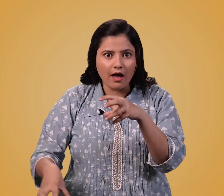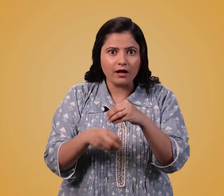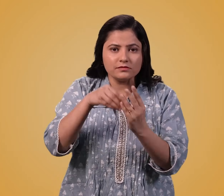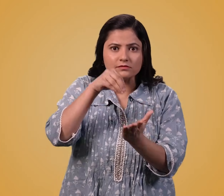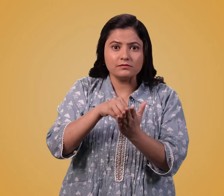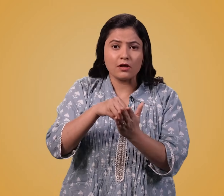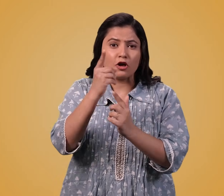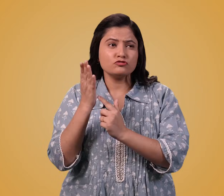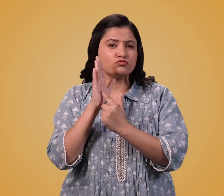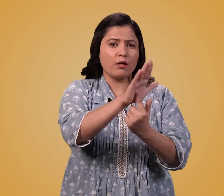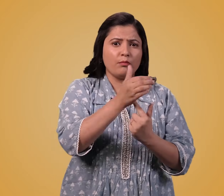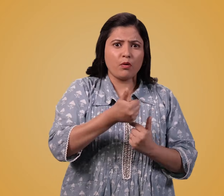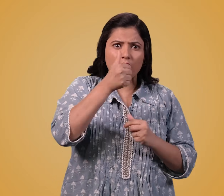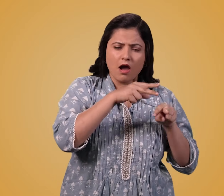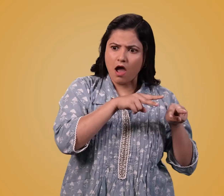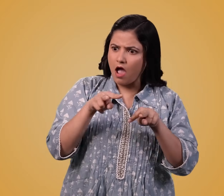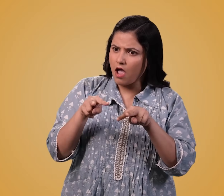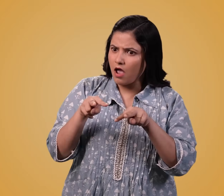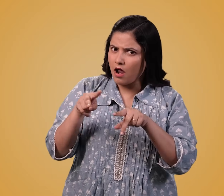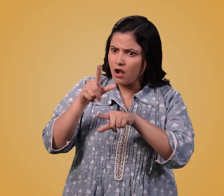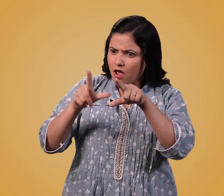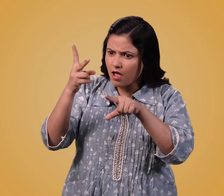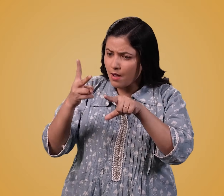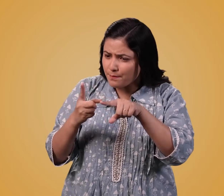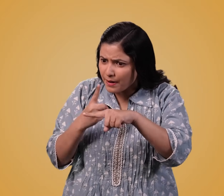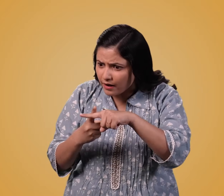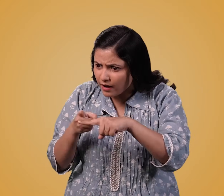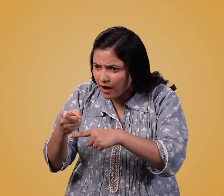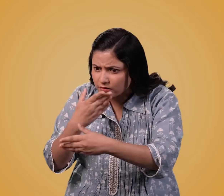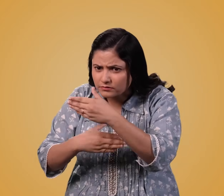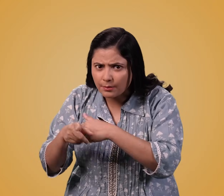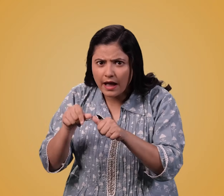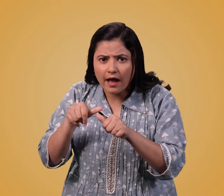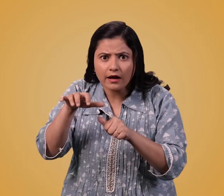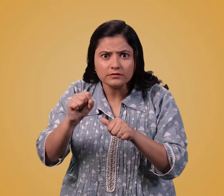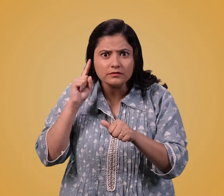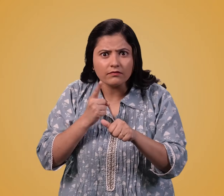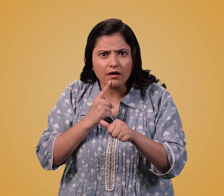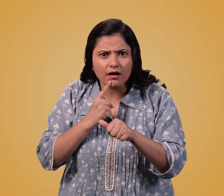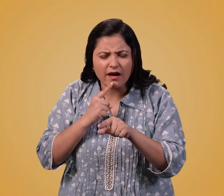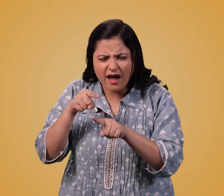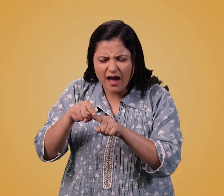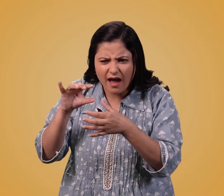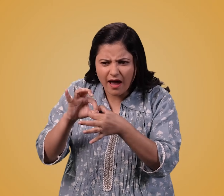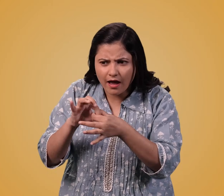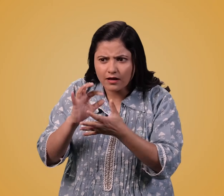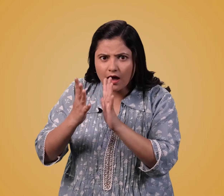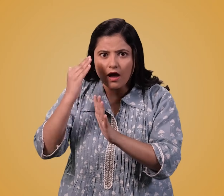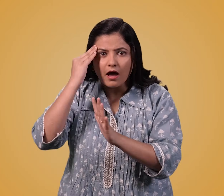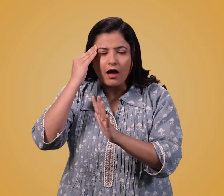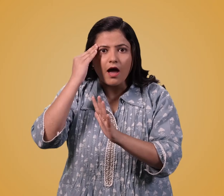you can add to your skill set and impress your boss by showing your inclination towards accessibility.